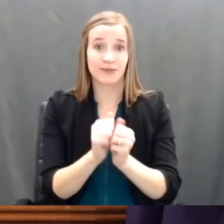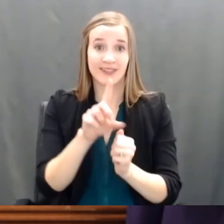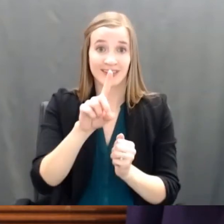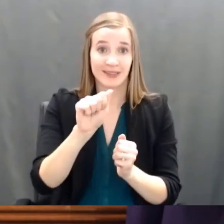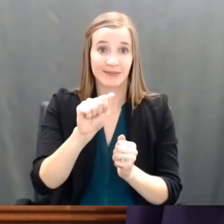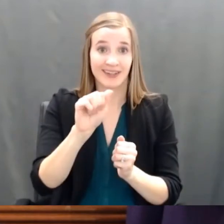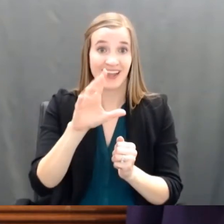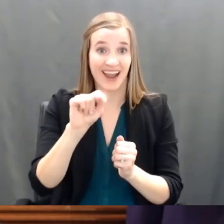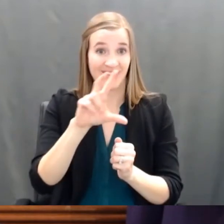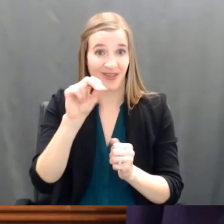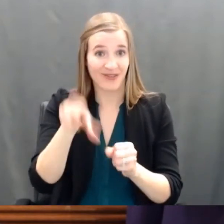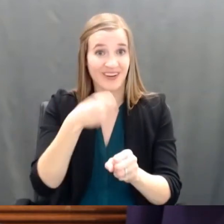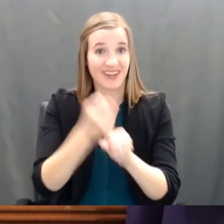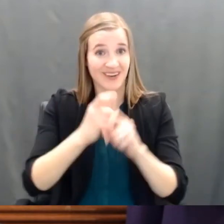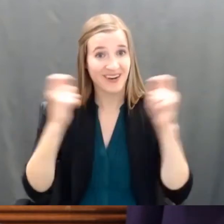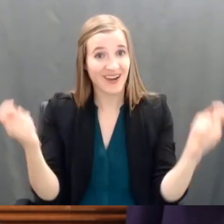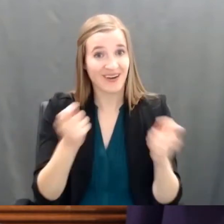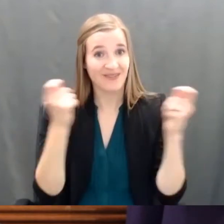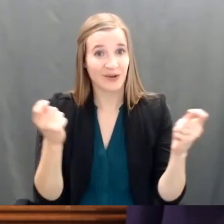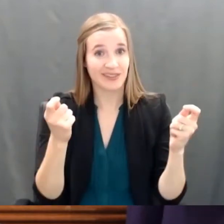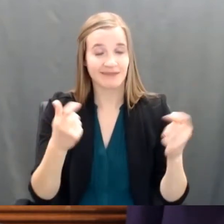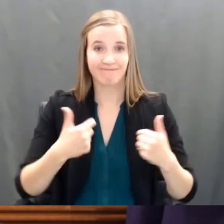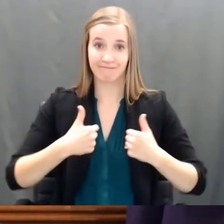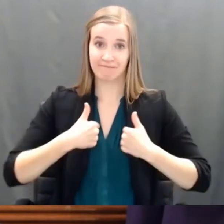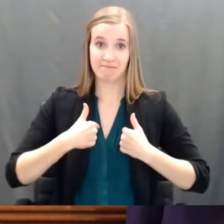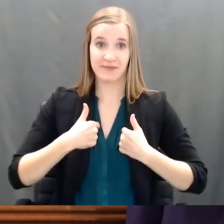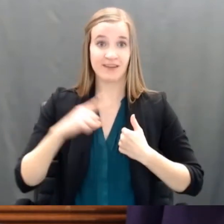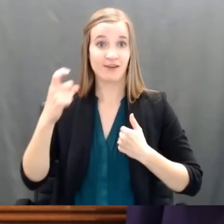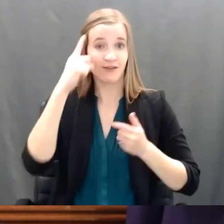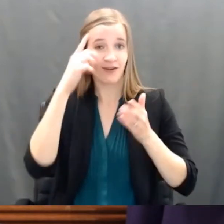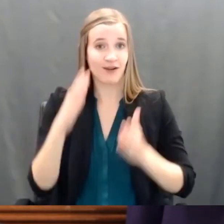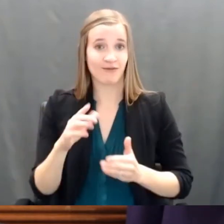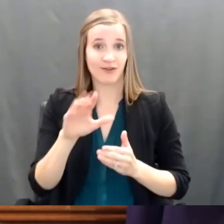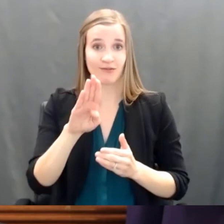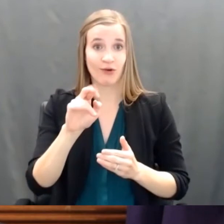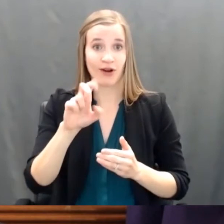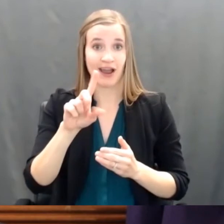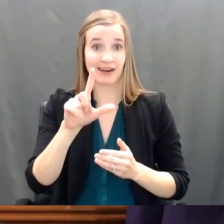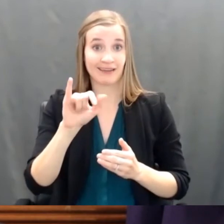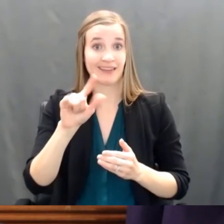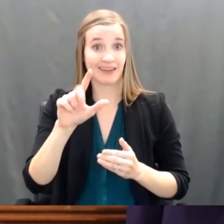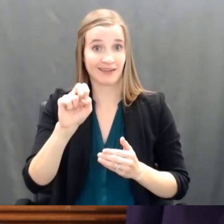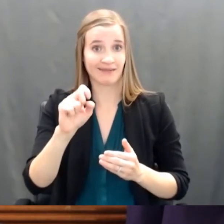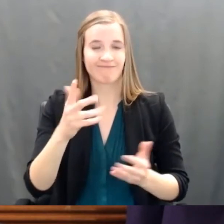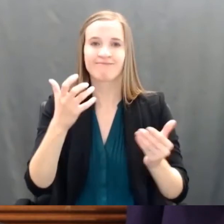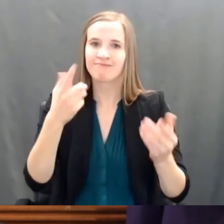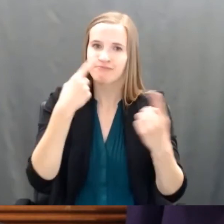the Americans with Disability Act. Now therefore, I, Brad Little, Governor of the State of Idaho, do